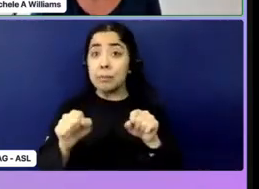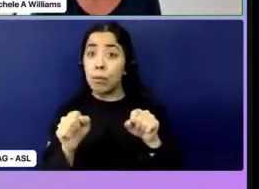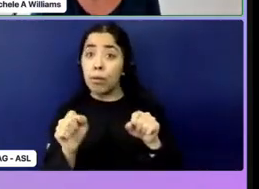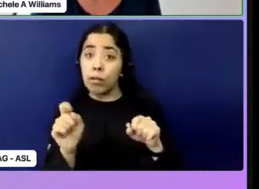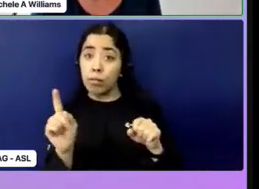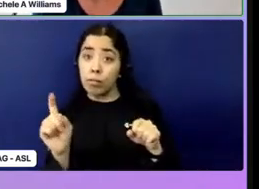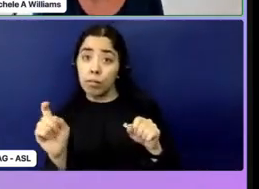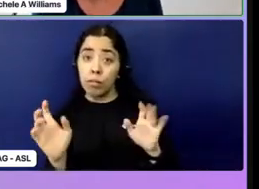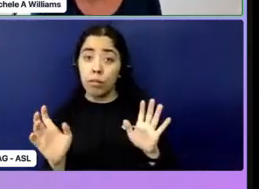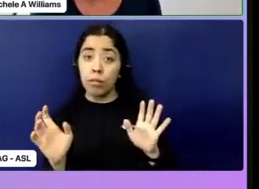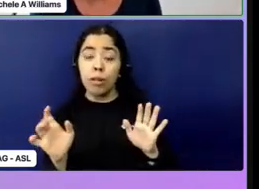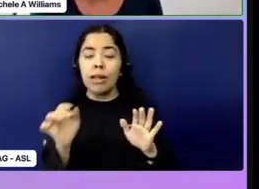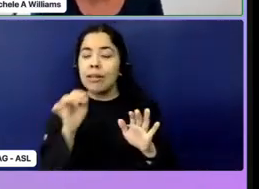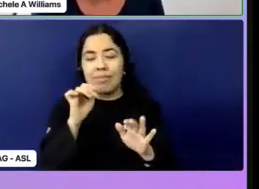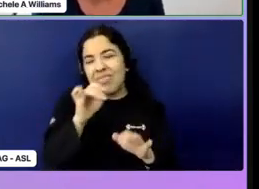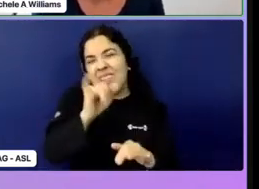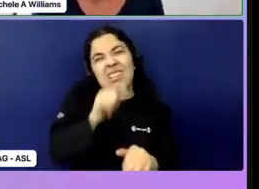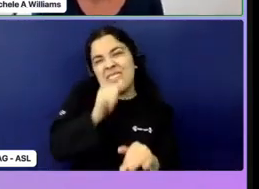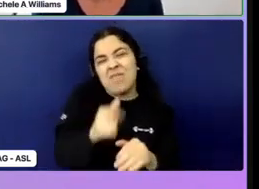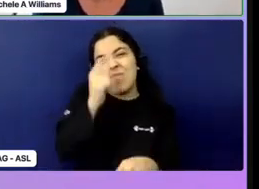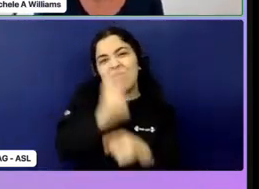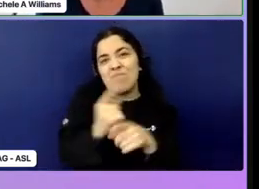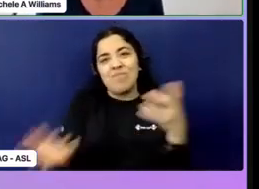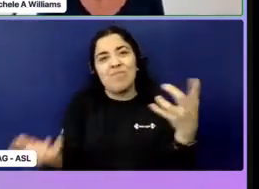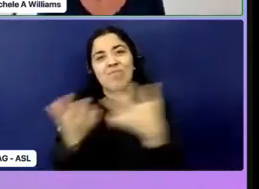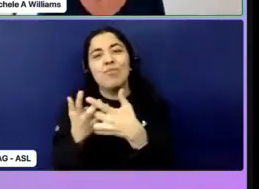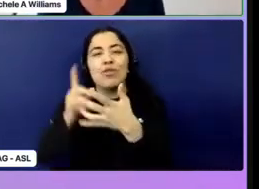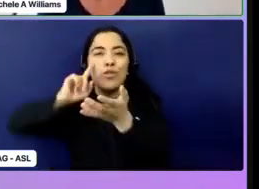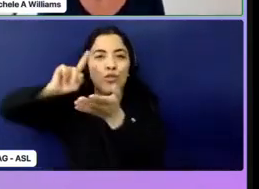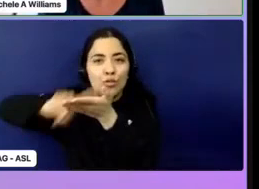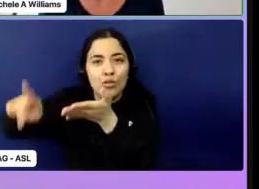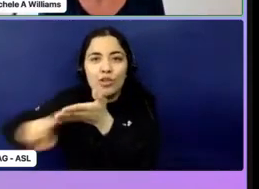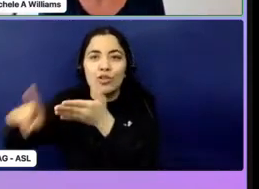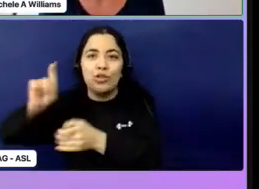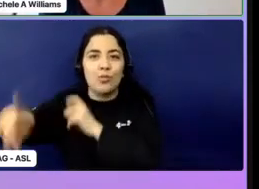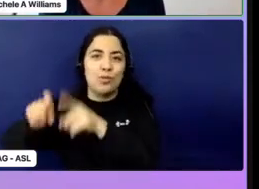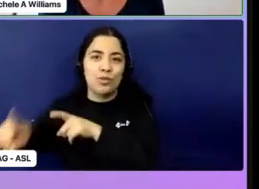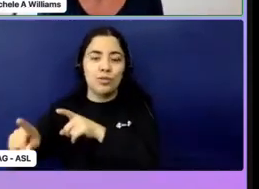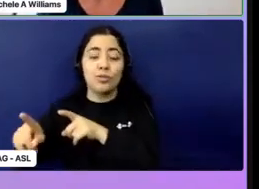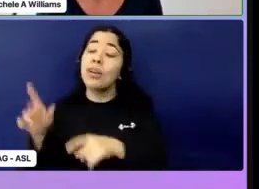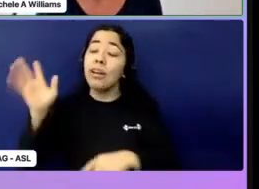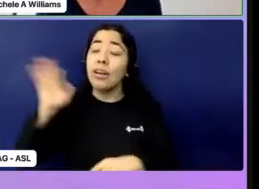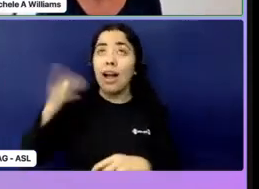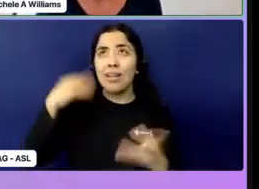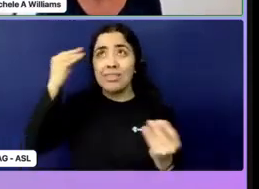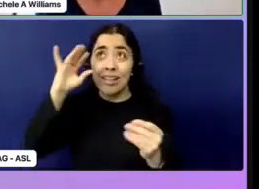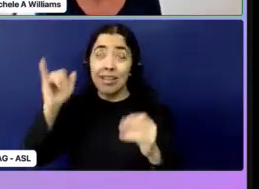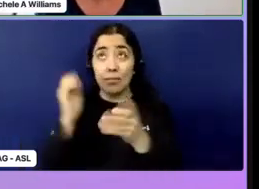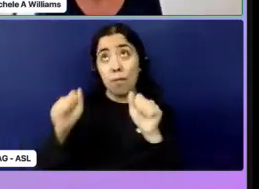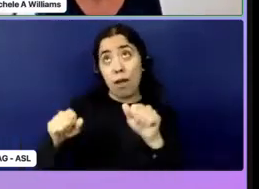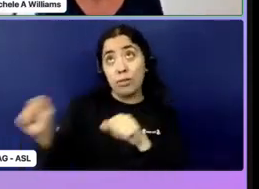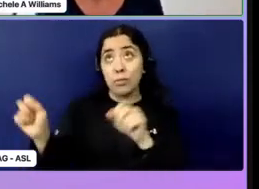shifting left, is that basically, is this acceptable was not actually a research